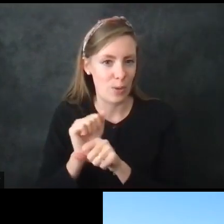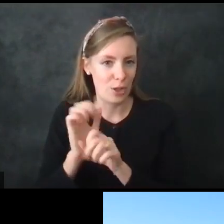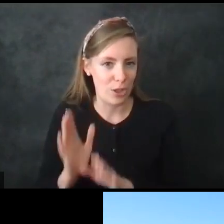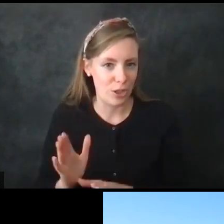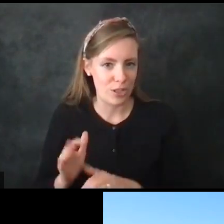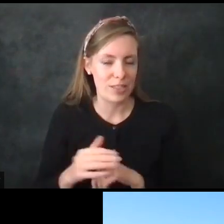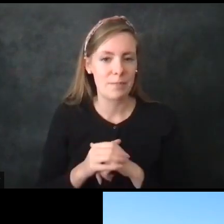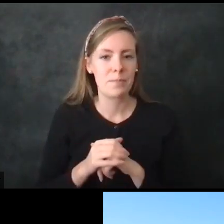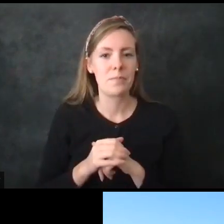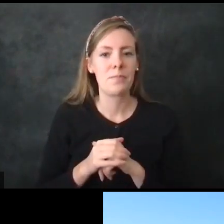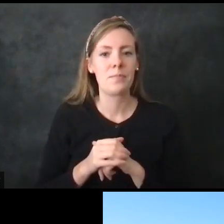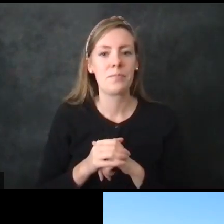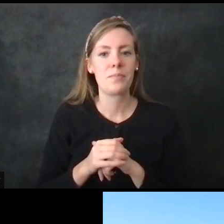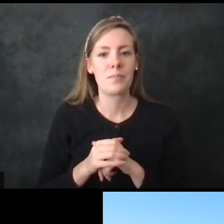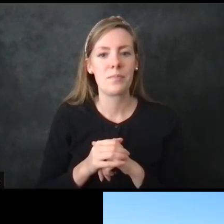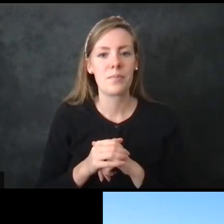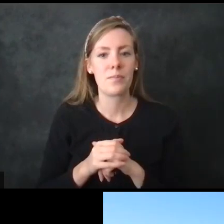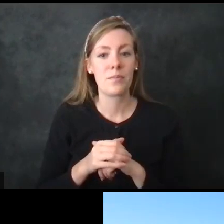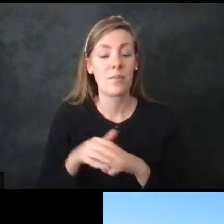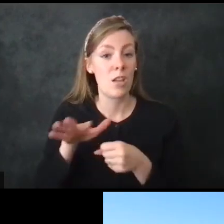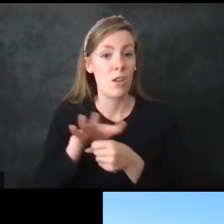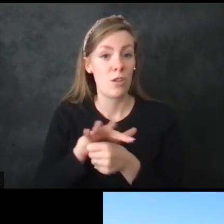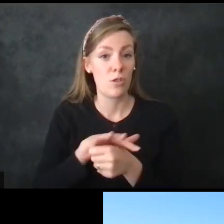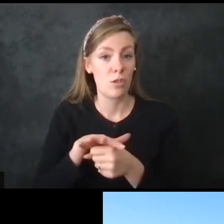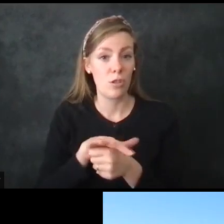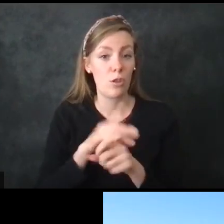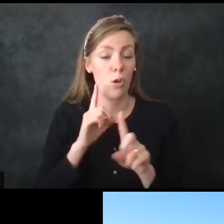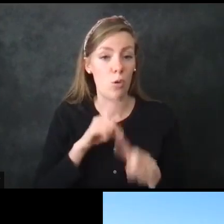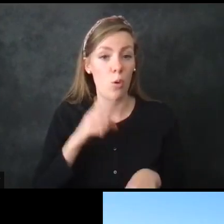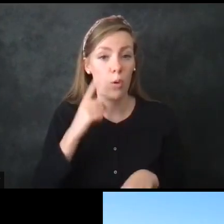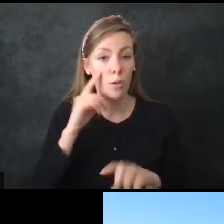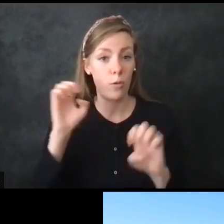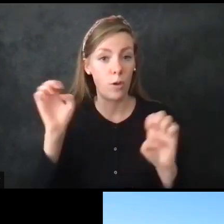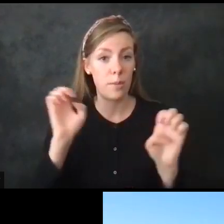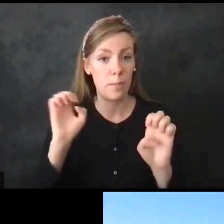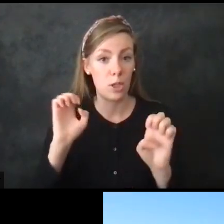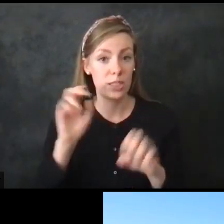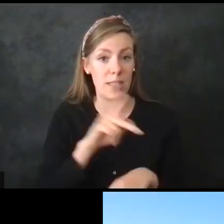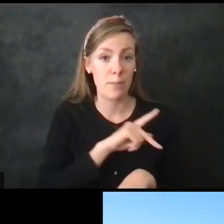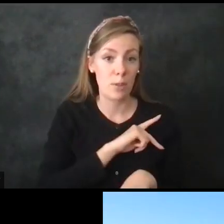and the local order for emergency personnel and for other county workers.